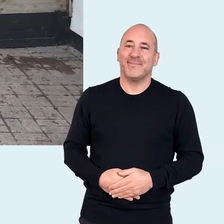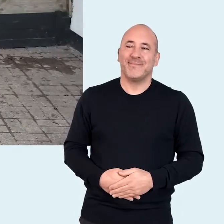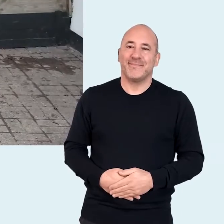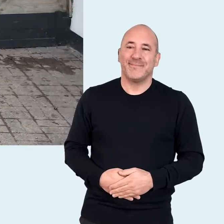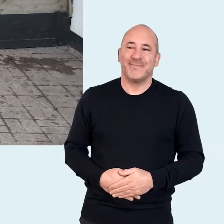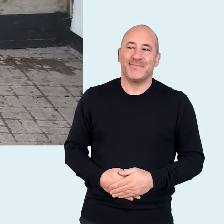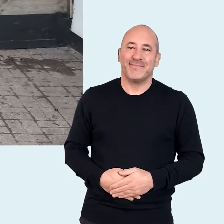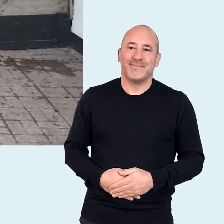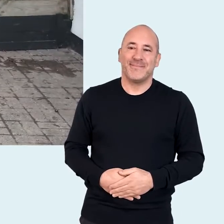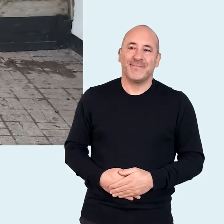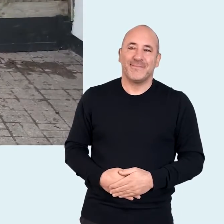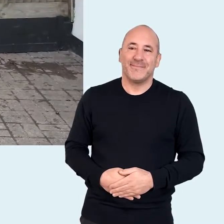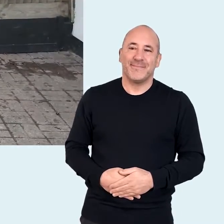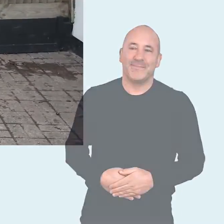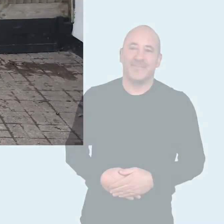be amazed.